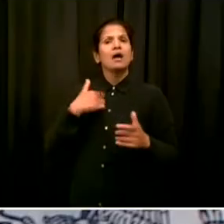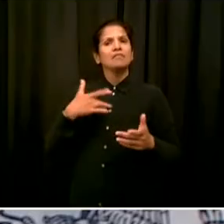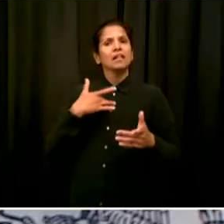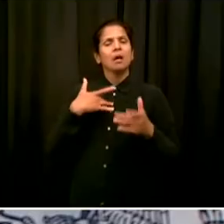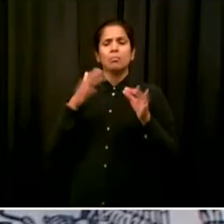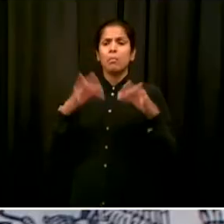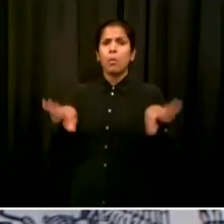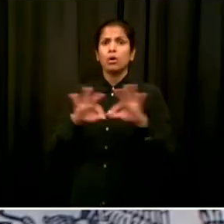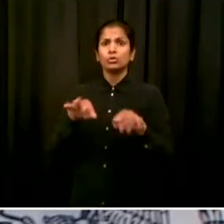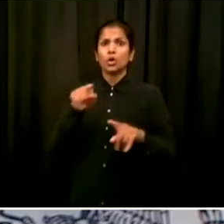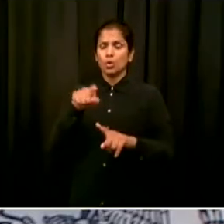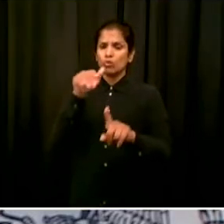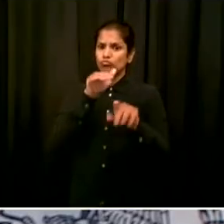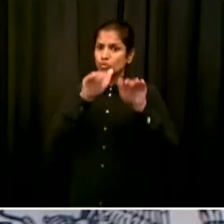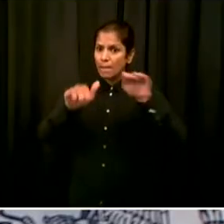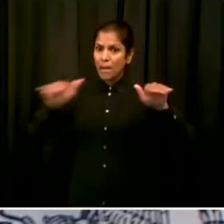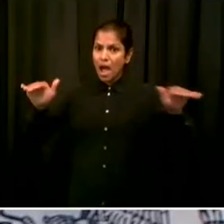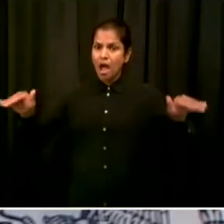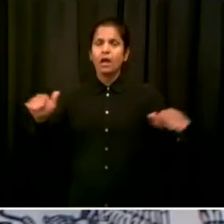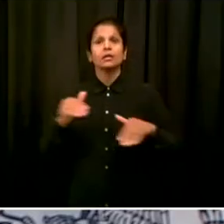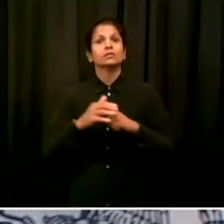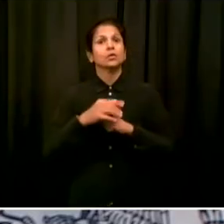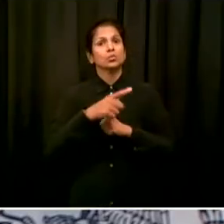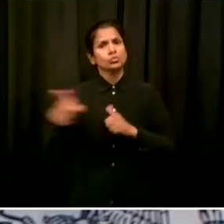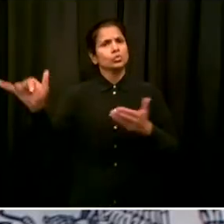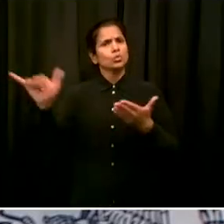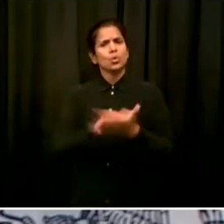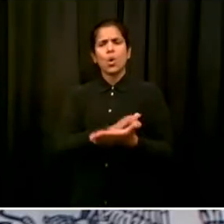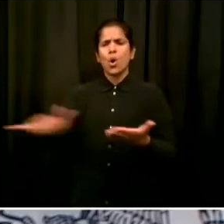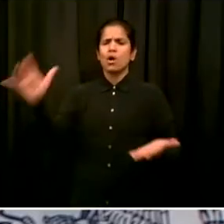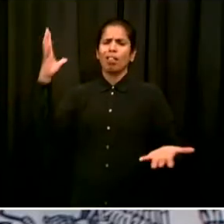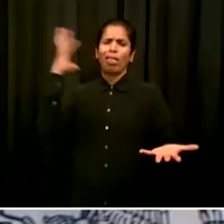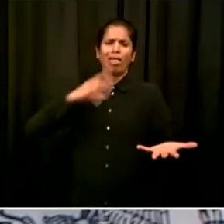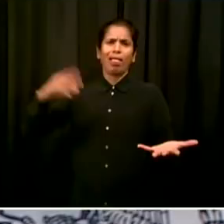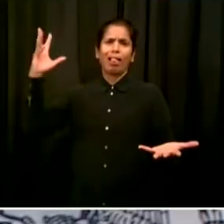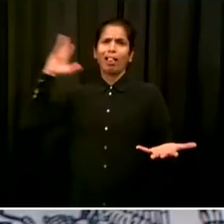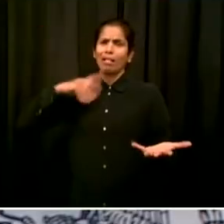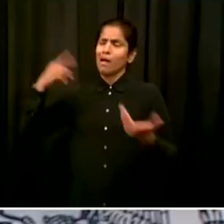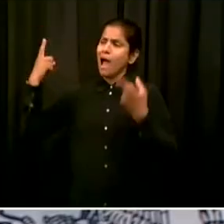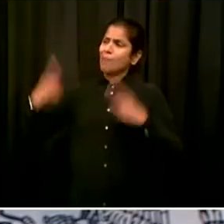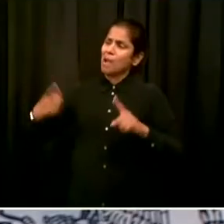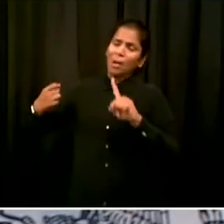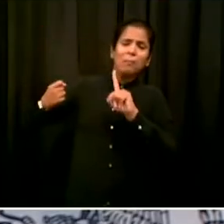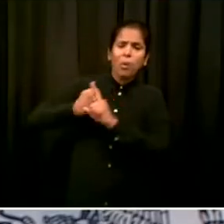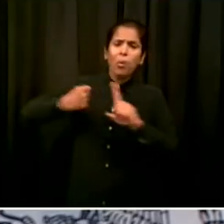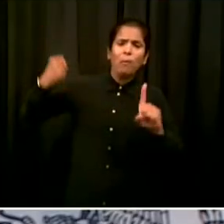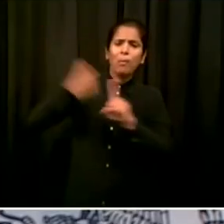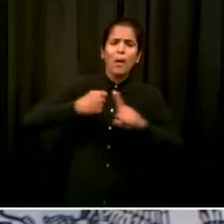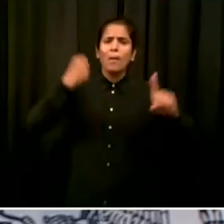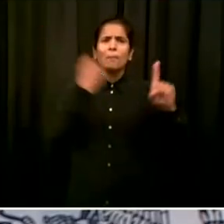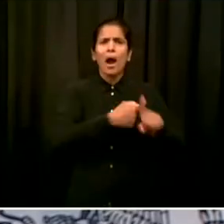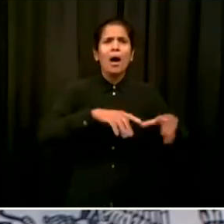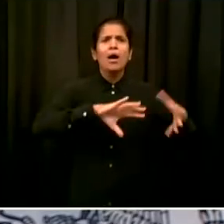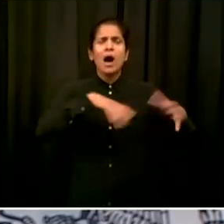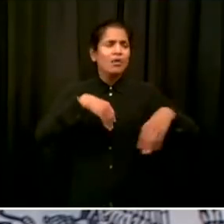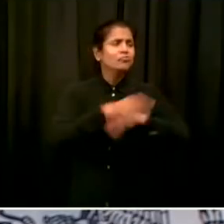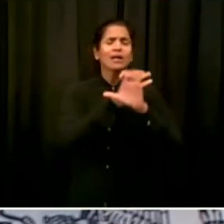CITY HAS GONE THROUGH SO MUCH.